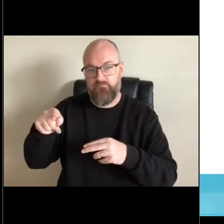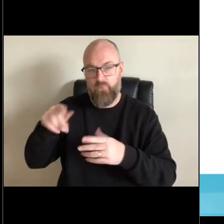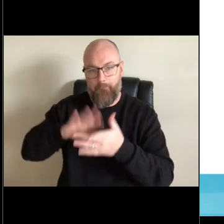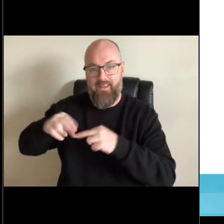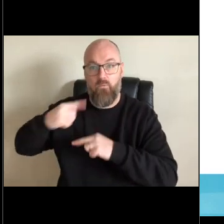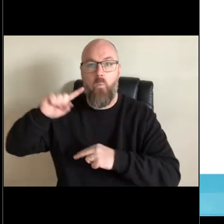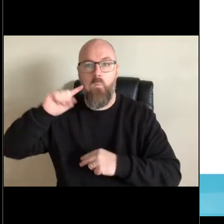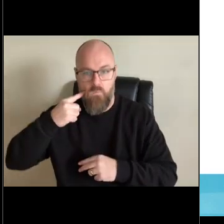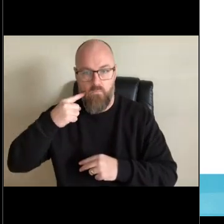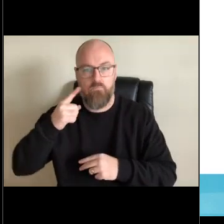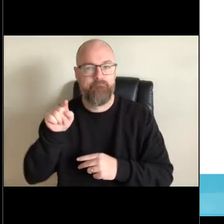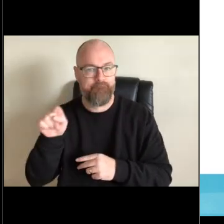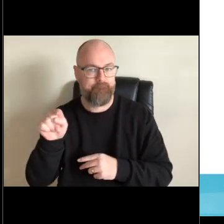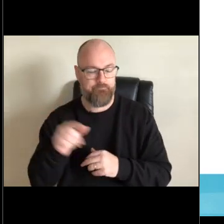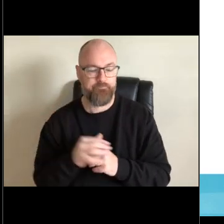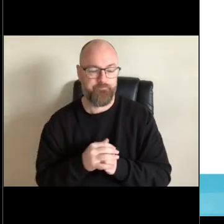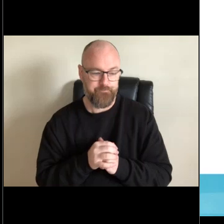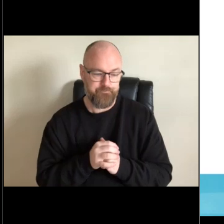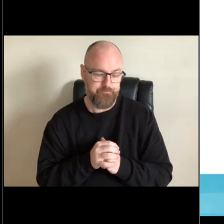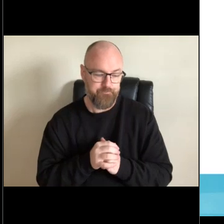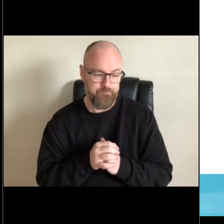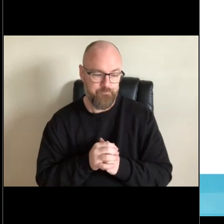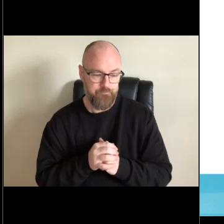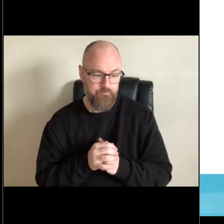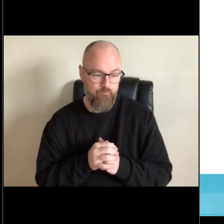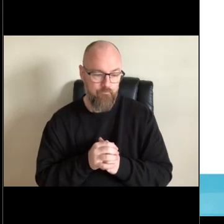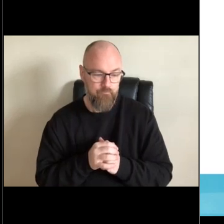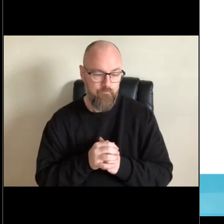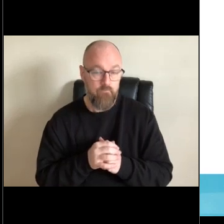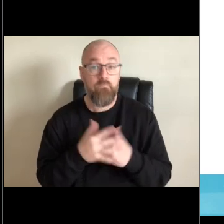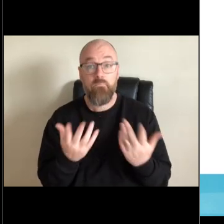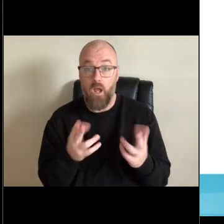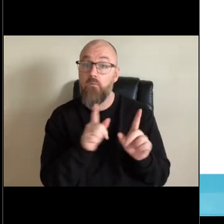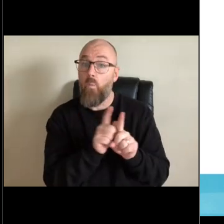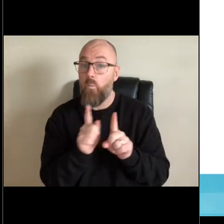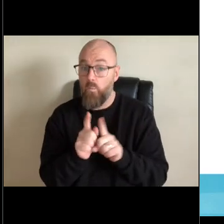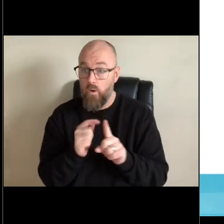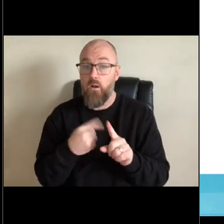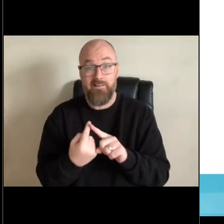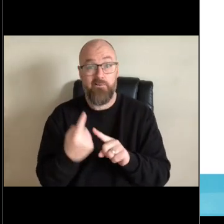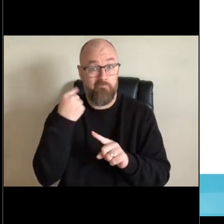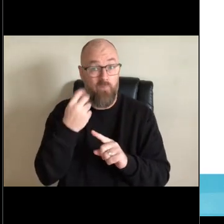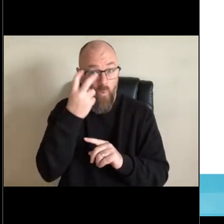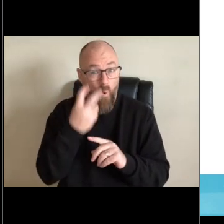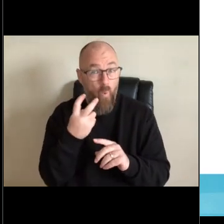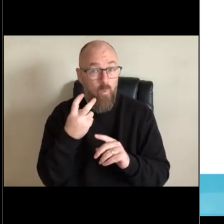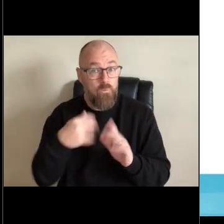of course um I think the old provisions of the legislation are roughly similar to the current